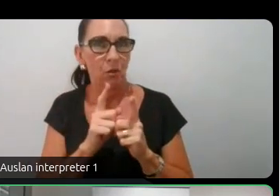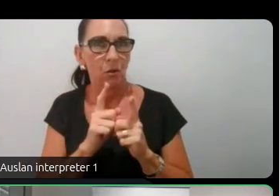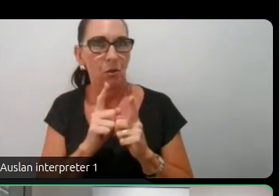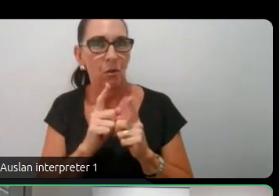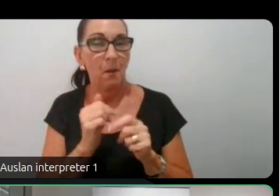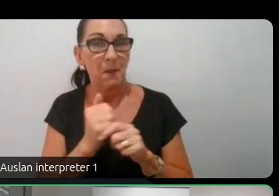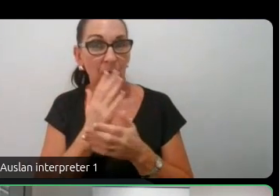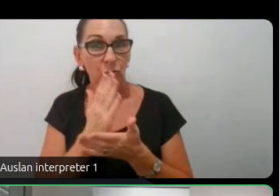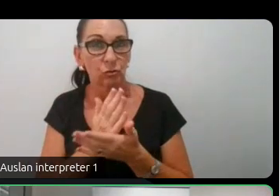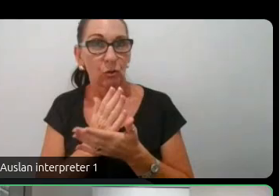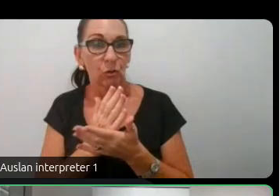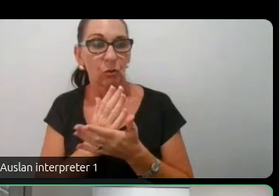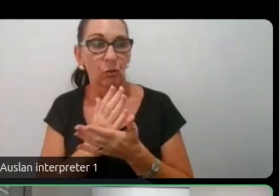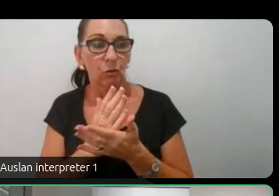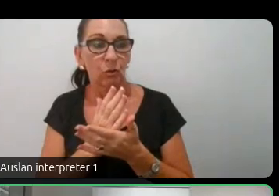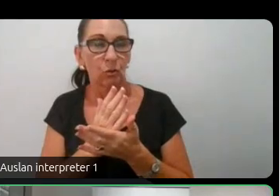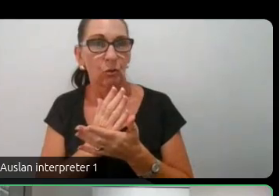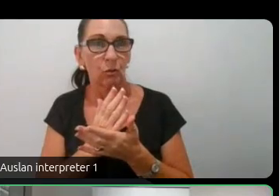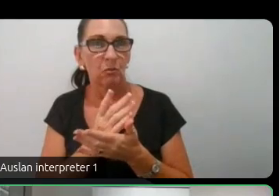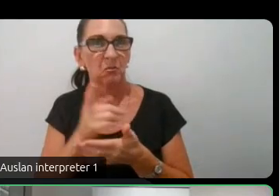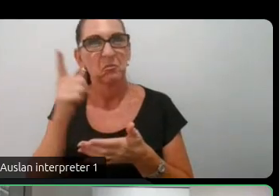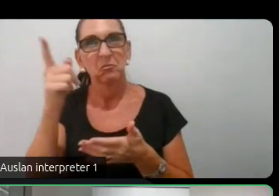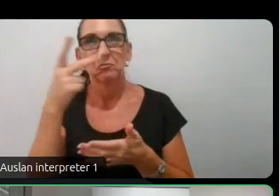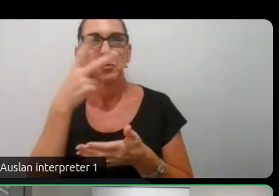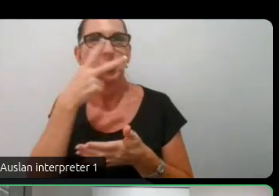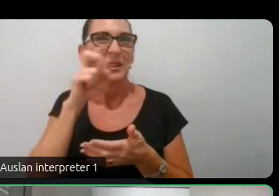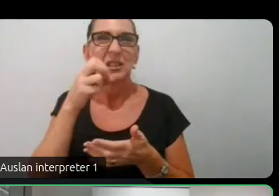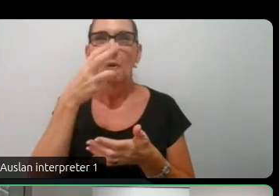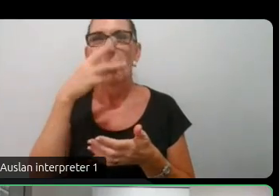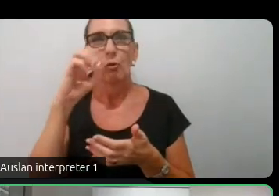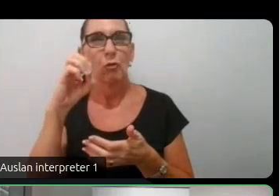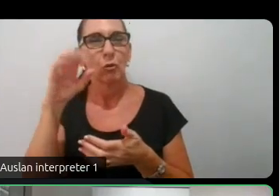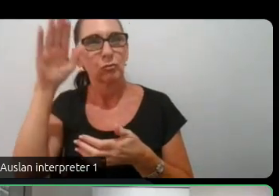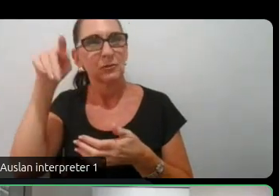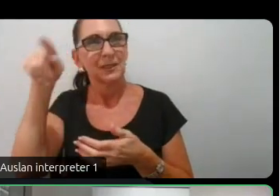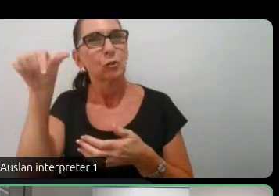they're as a 20 something 30 something year old should be allowed to live independently of their